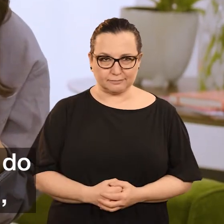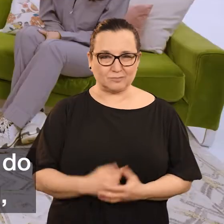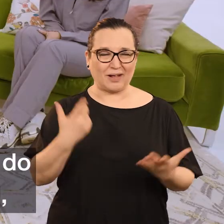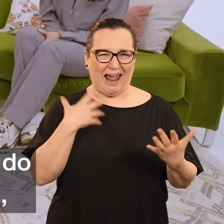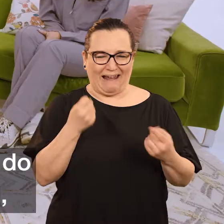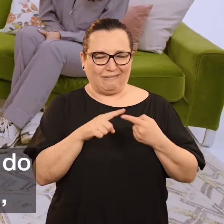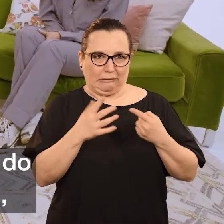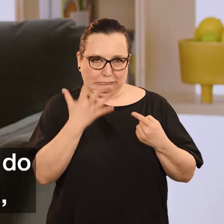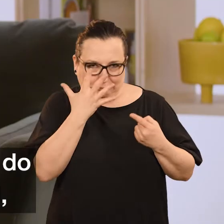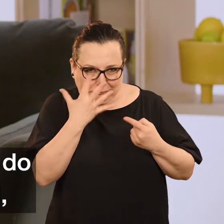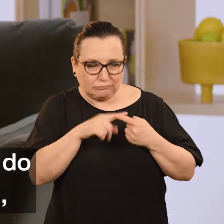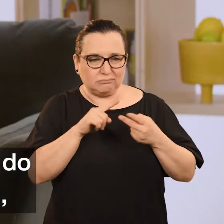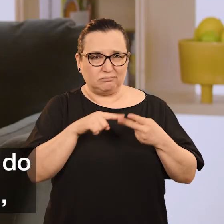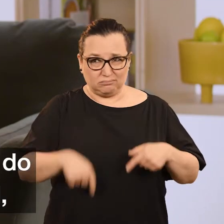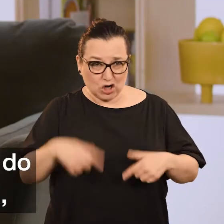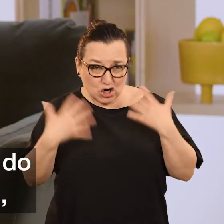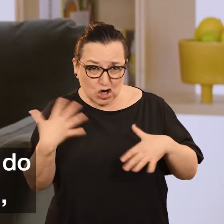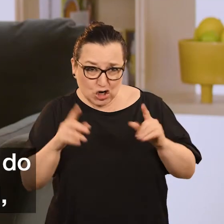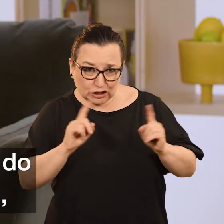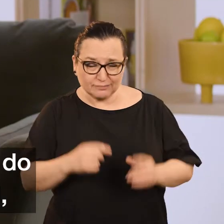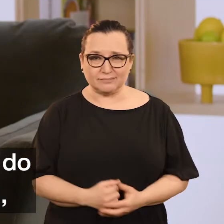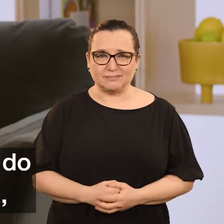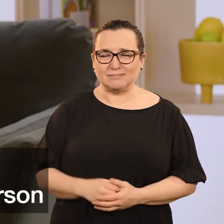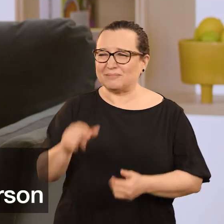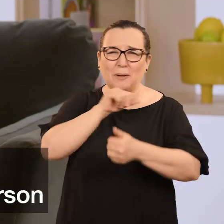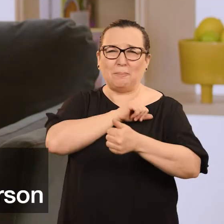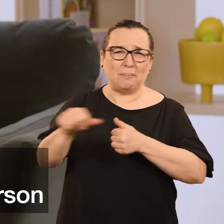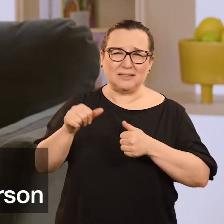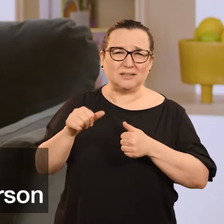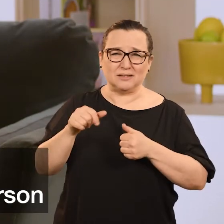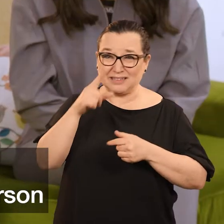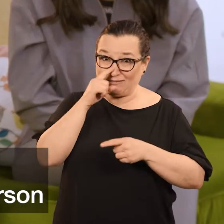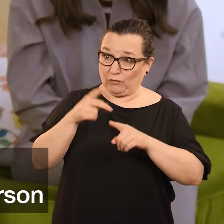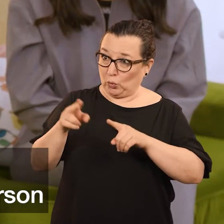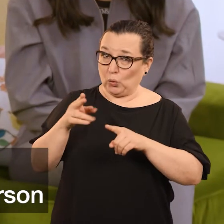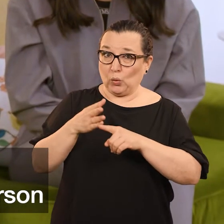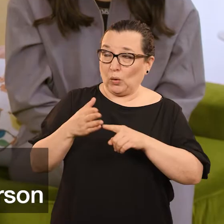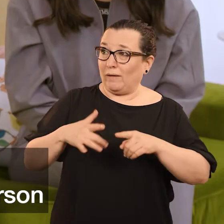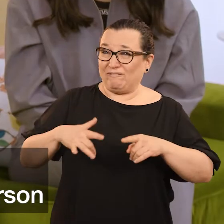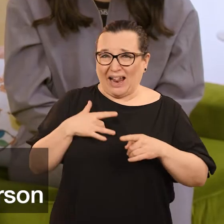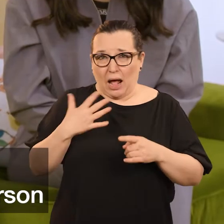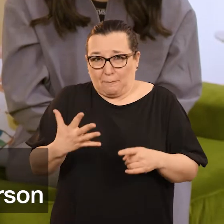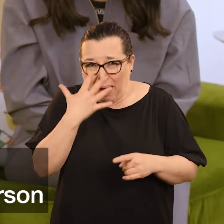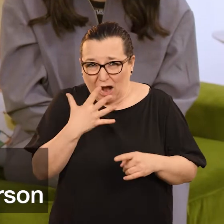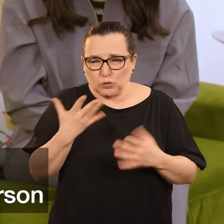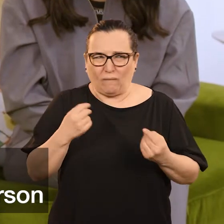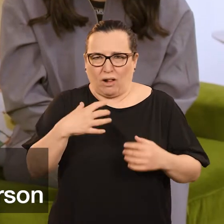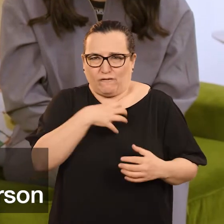I always say best thing you can do if you're feeling embarrassed, if you're feeling afraid, always to share that with the person